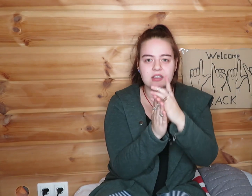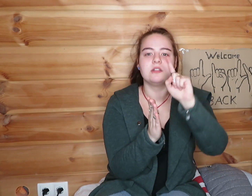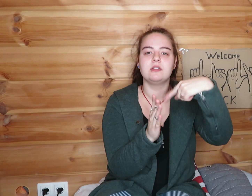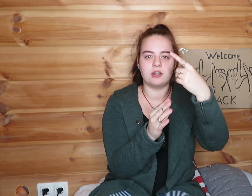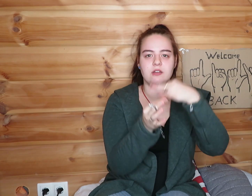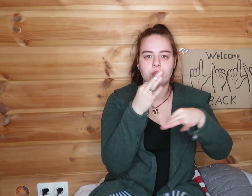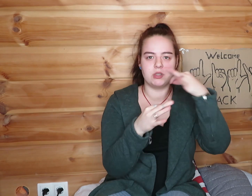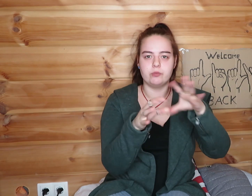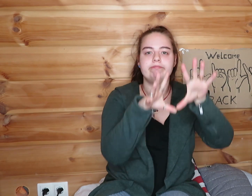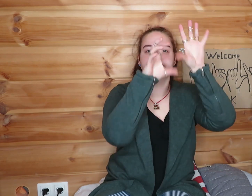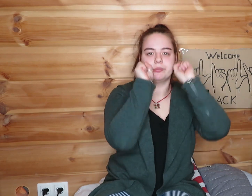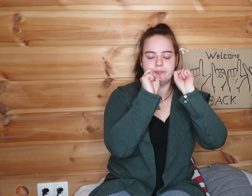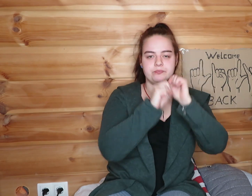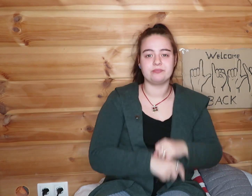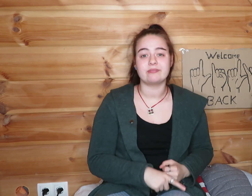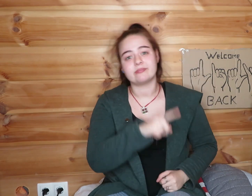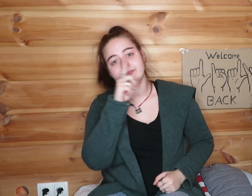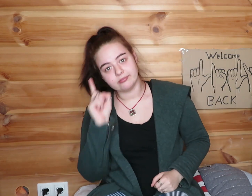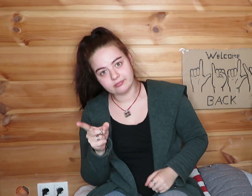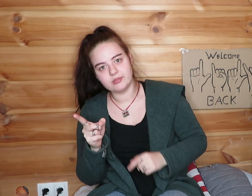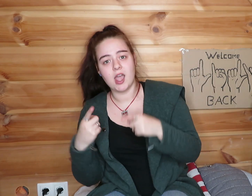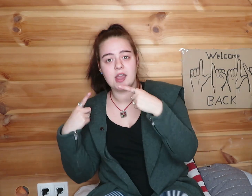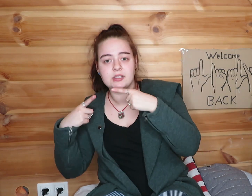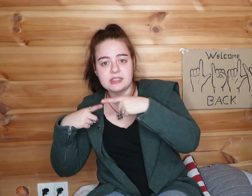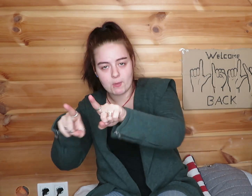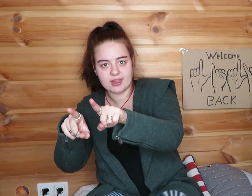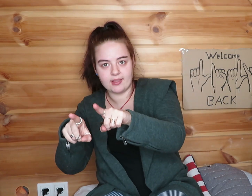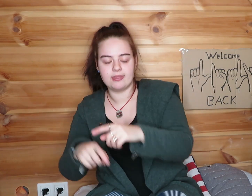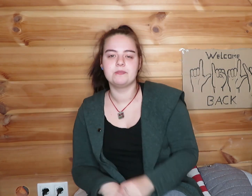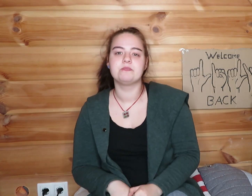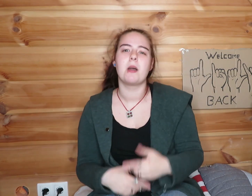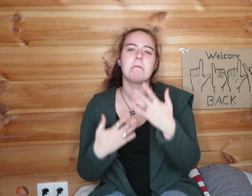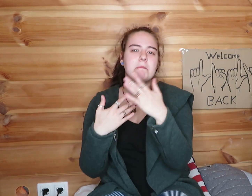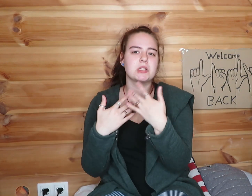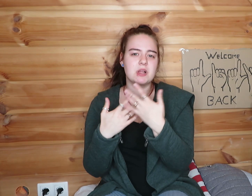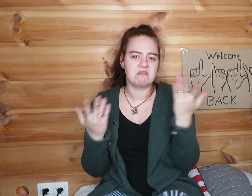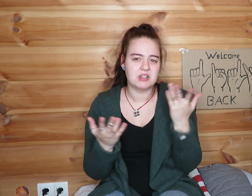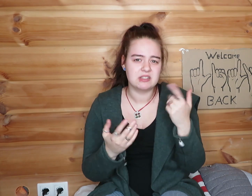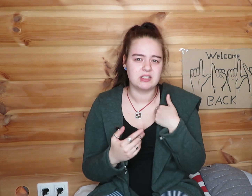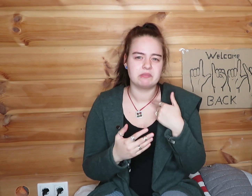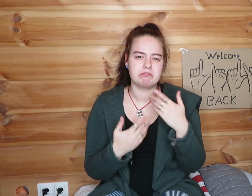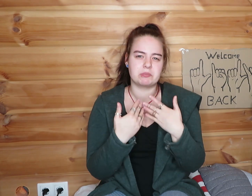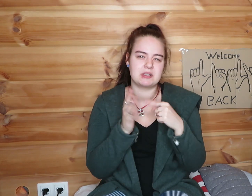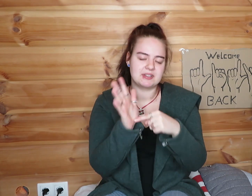If the sentence is finished, then you perceive the whole information. While sign language can be simultaneously. I am going to show an example.